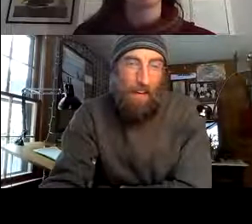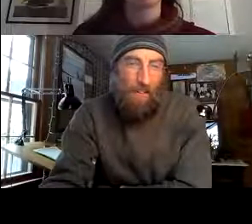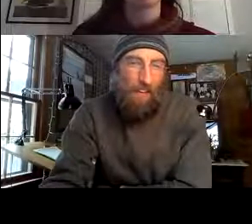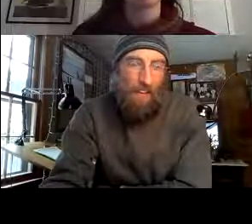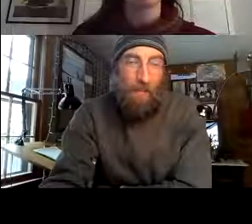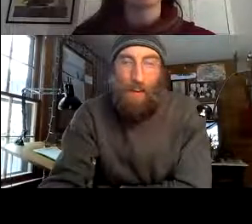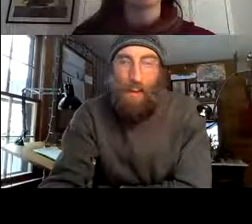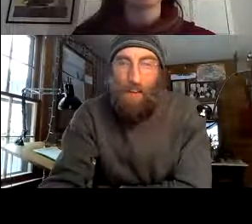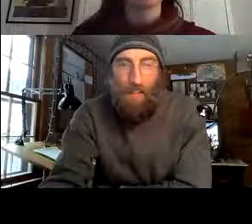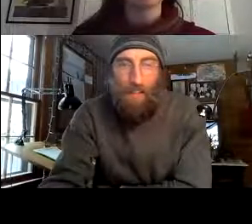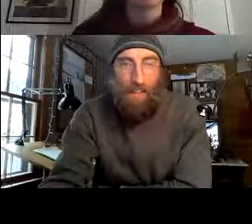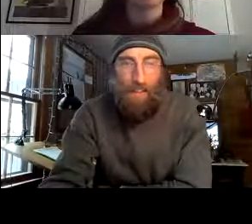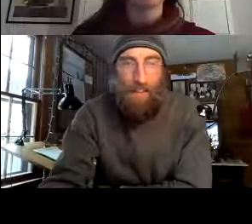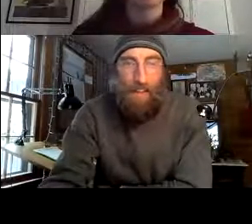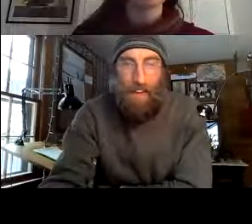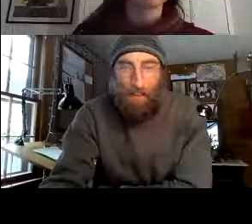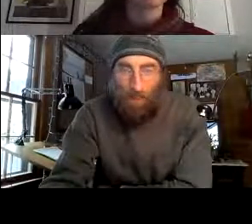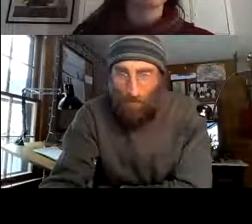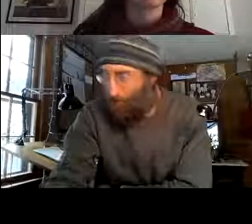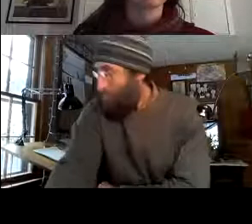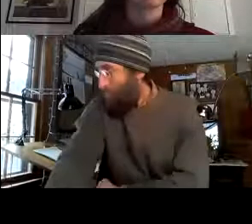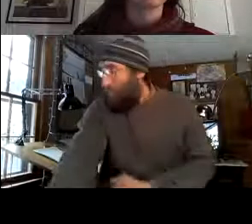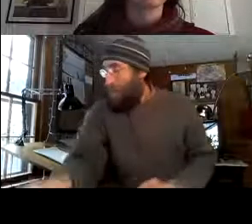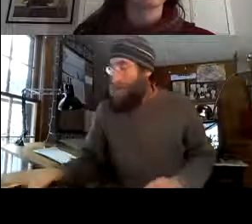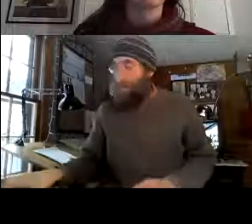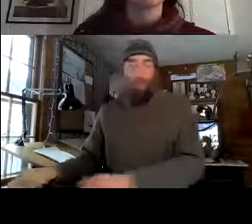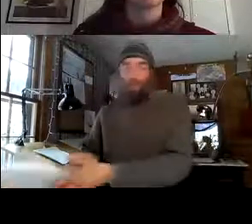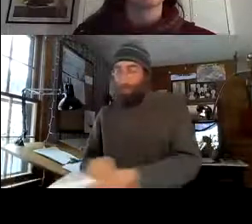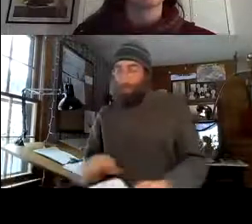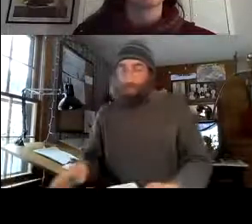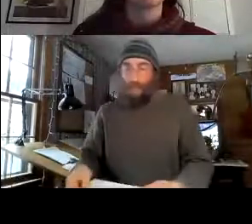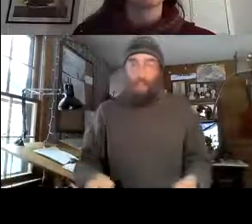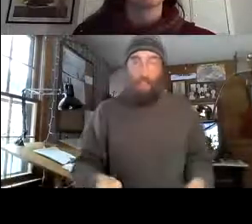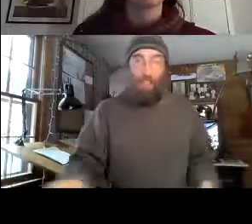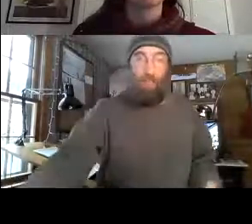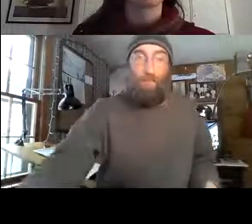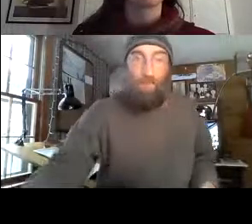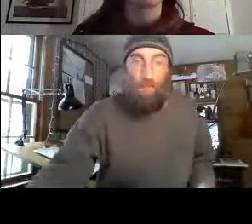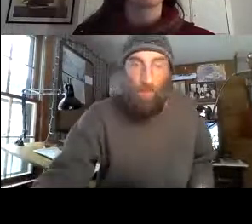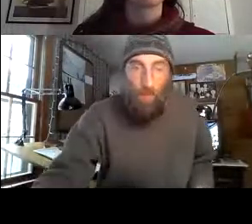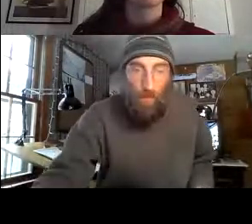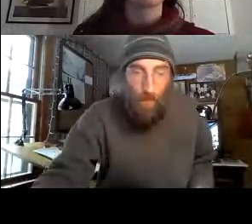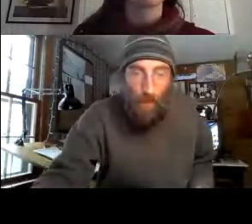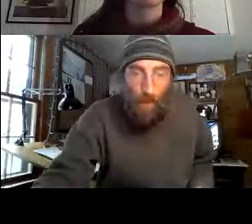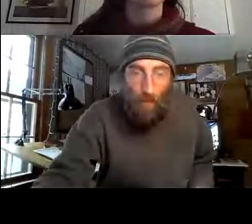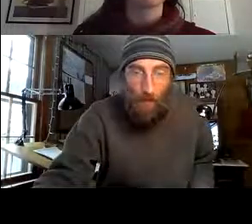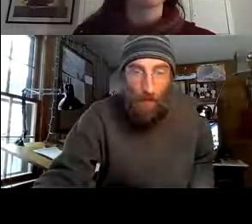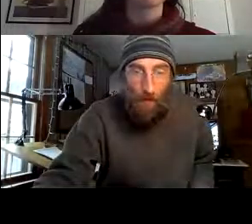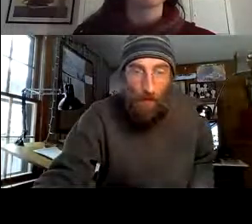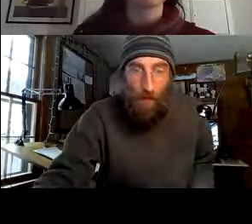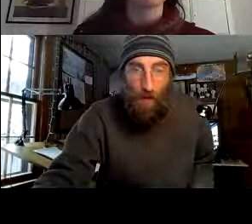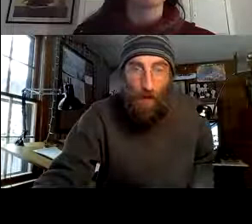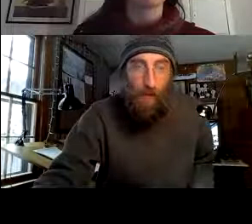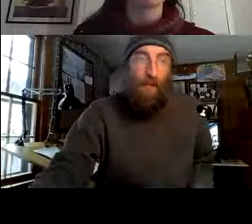But uh I figured he *might* have. And then, um, actually let me show you,